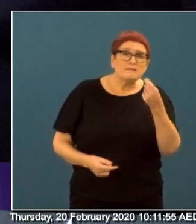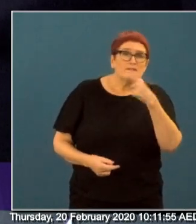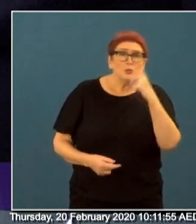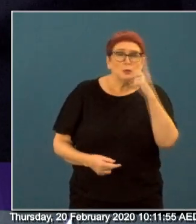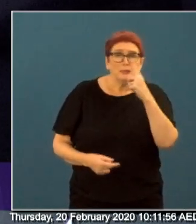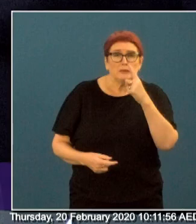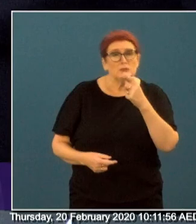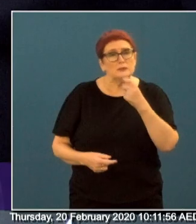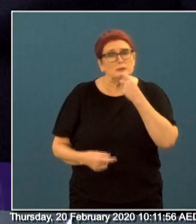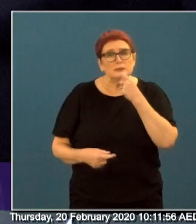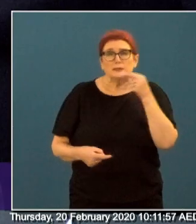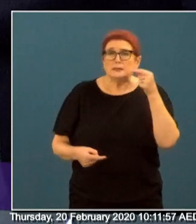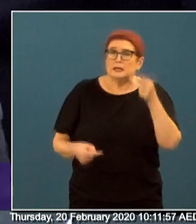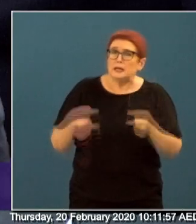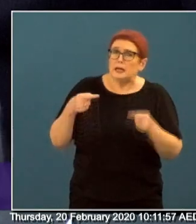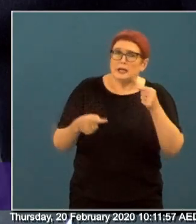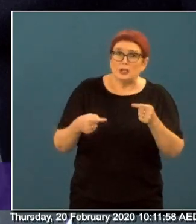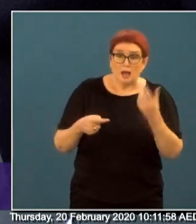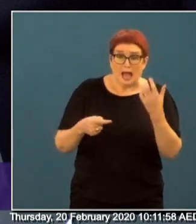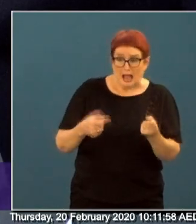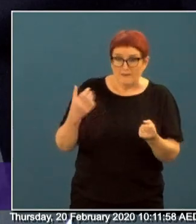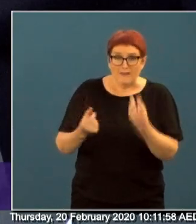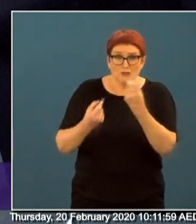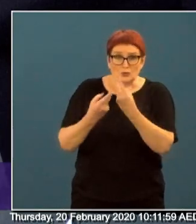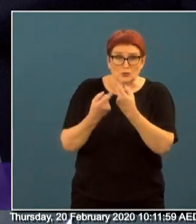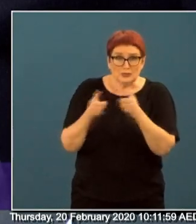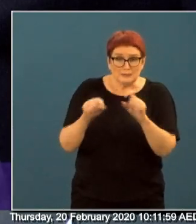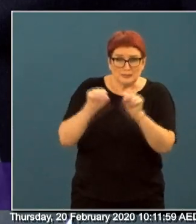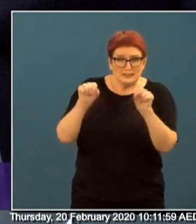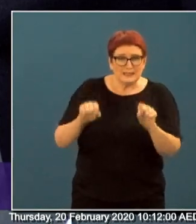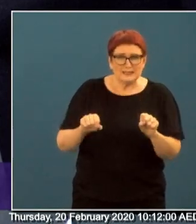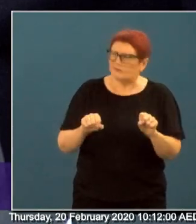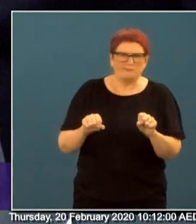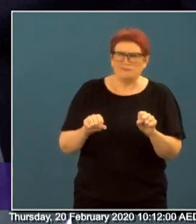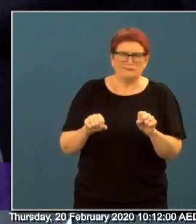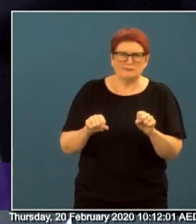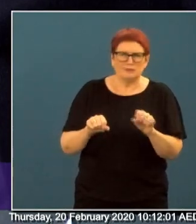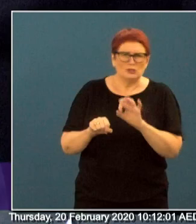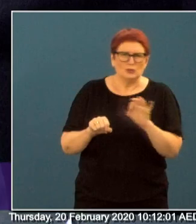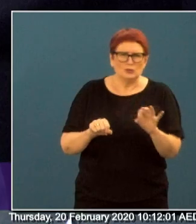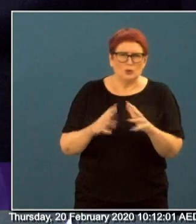that there's such a lack of clear division between the two.